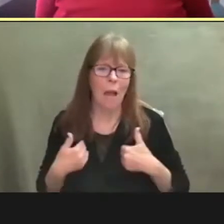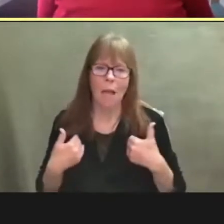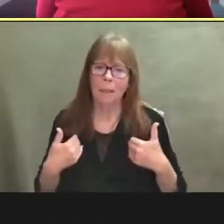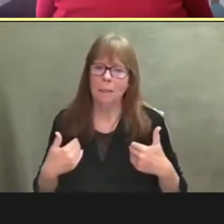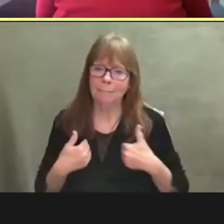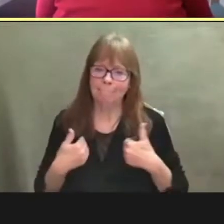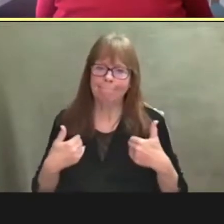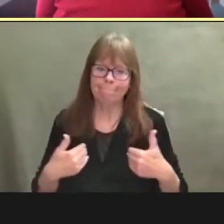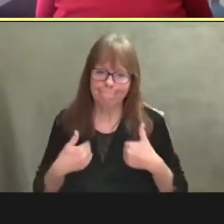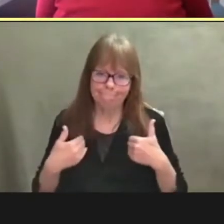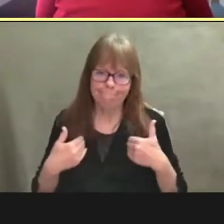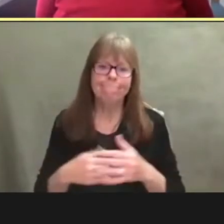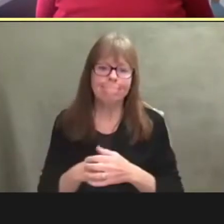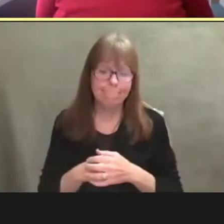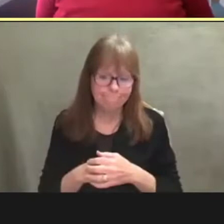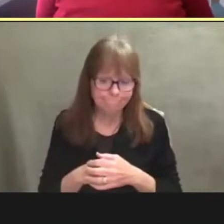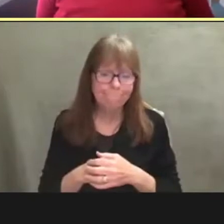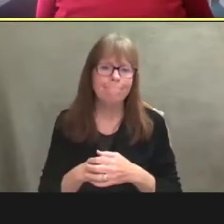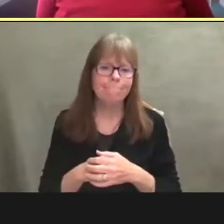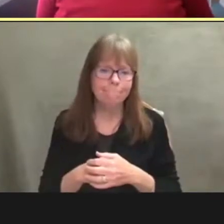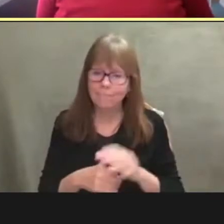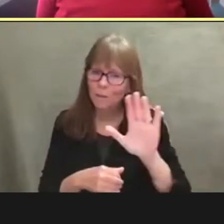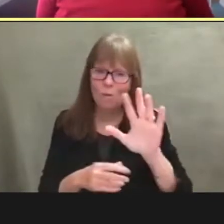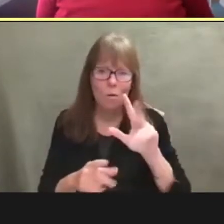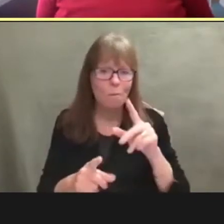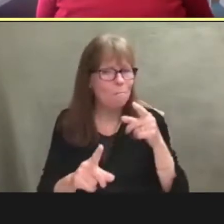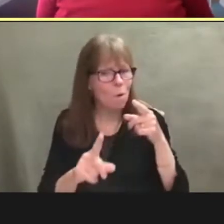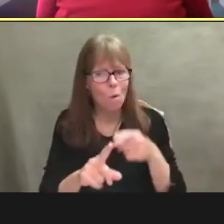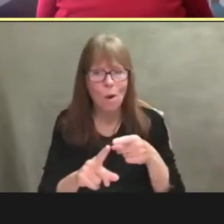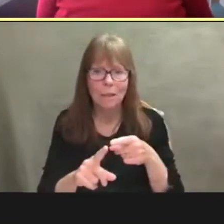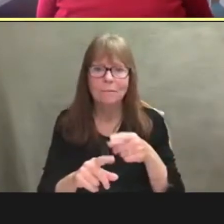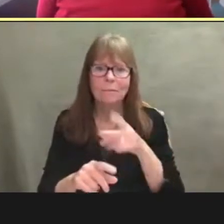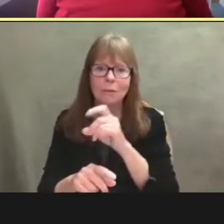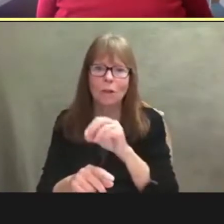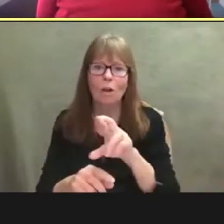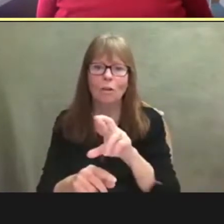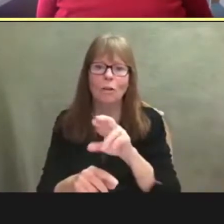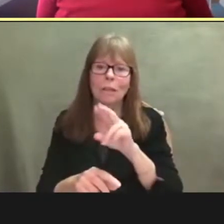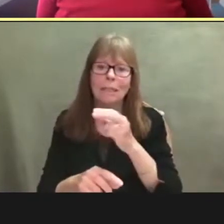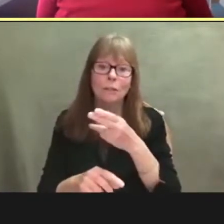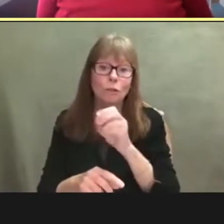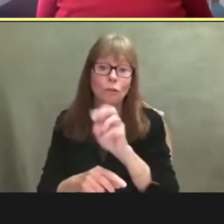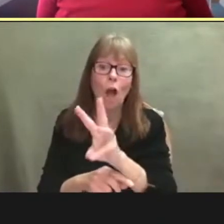And your point Dr. Hinshaw about storytelling is so important.